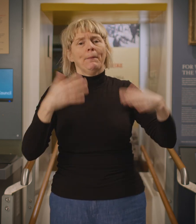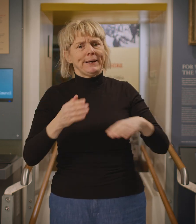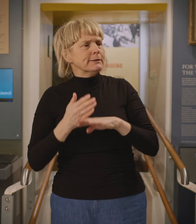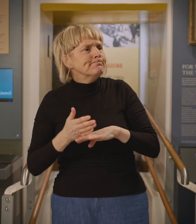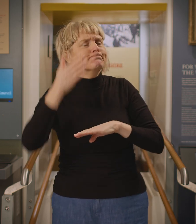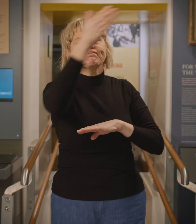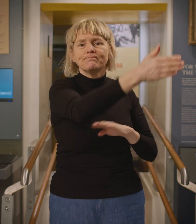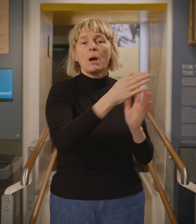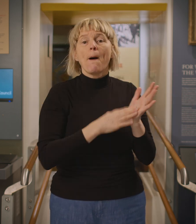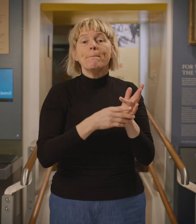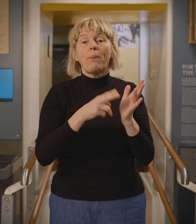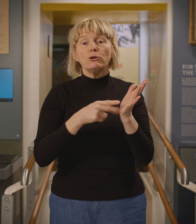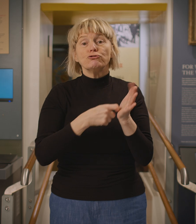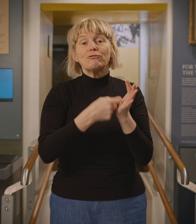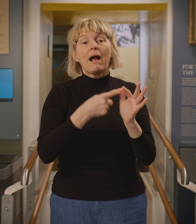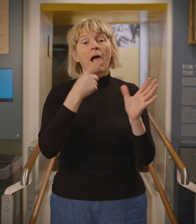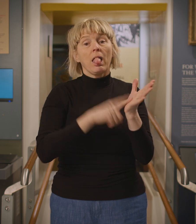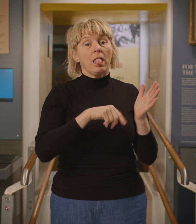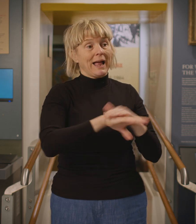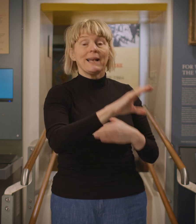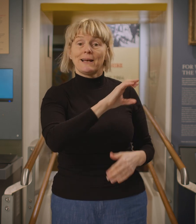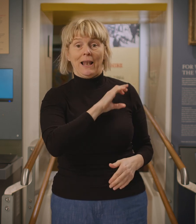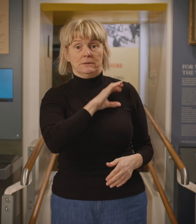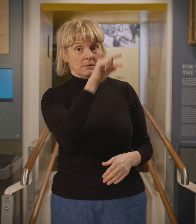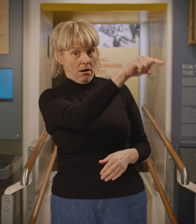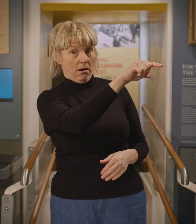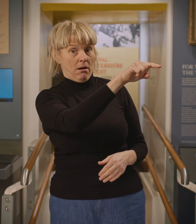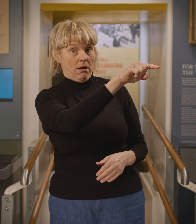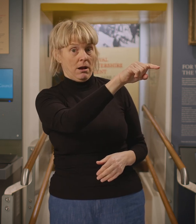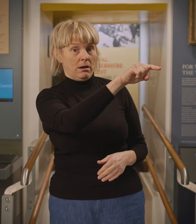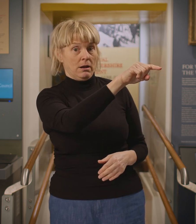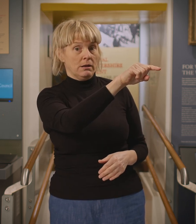being present at the capture of Montreal